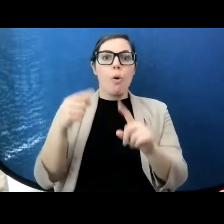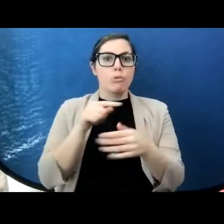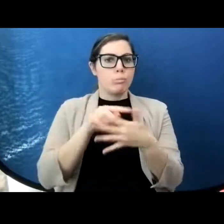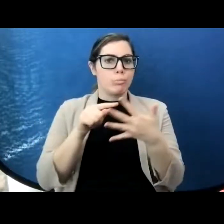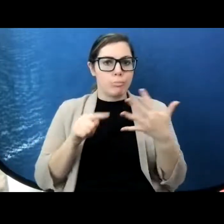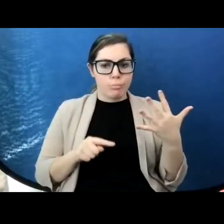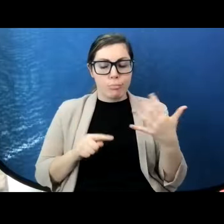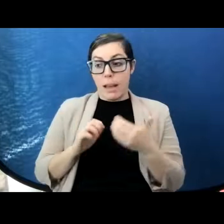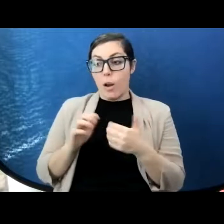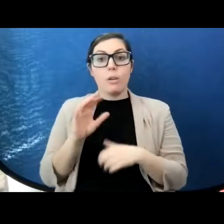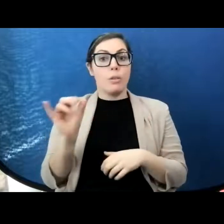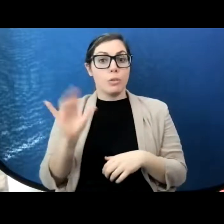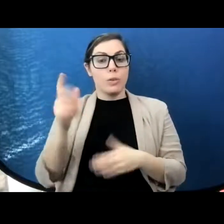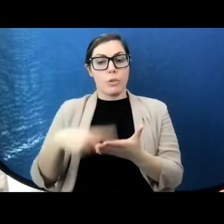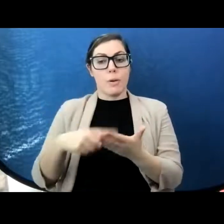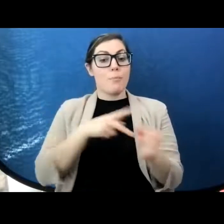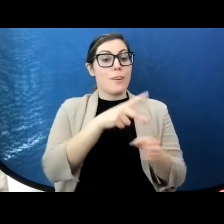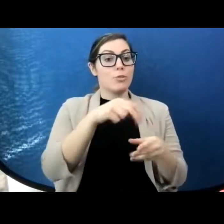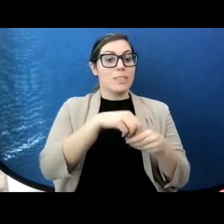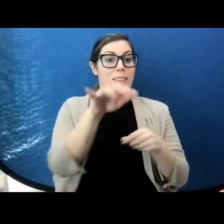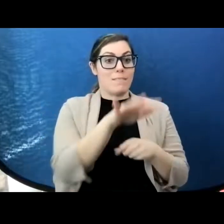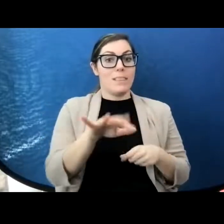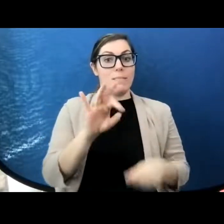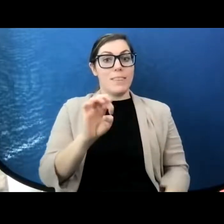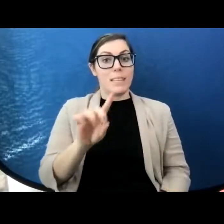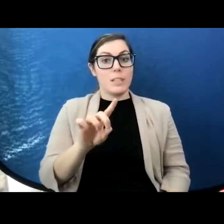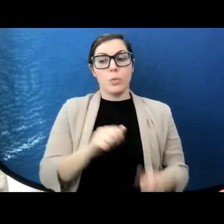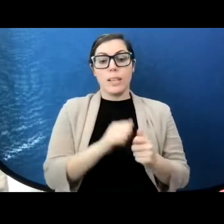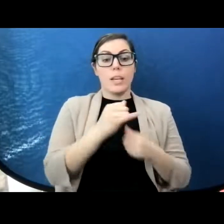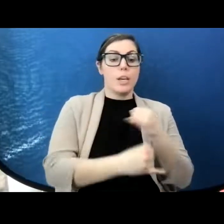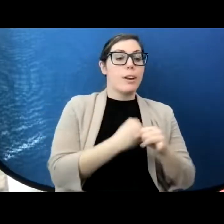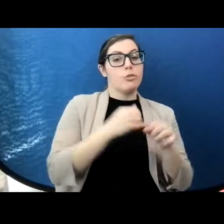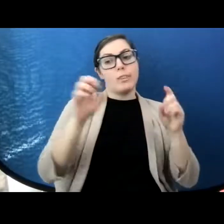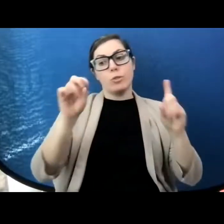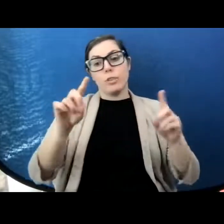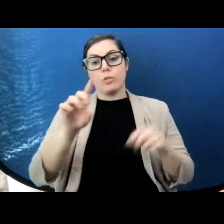in the field of both International Education and disability access services can work with us